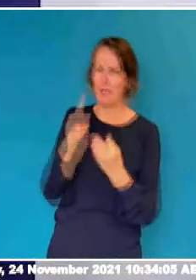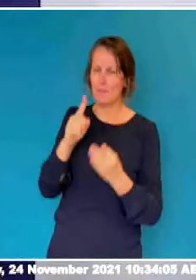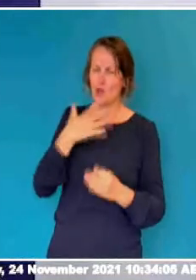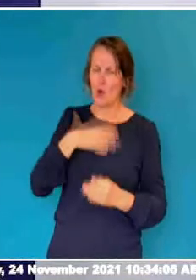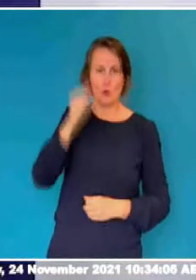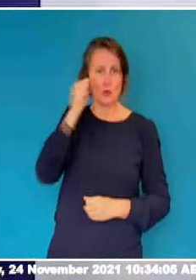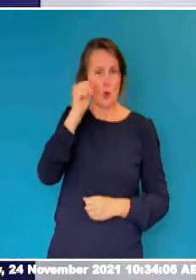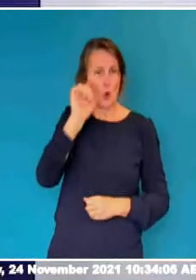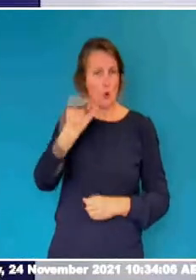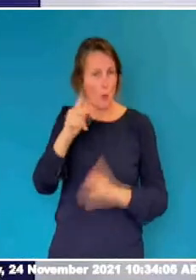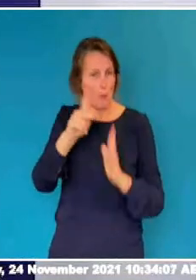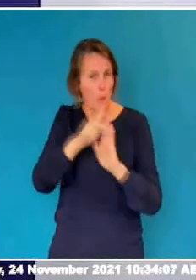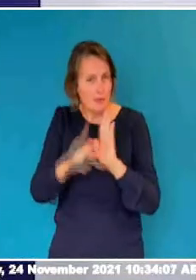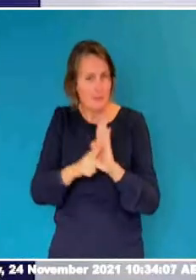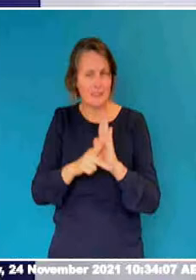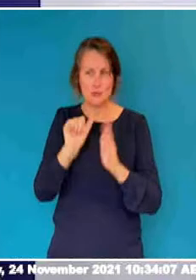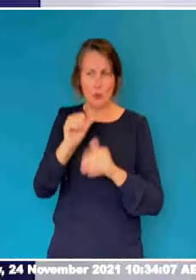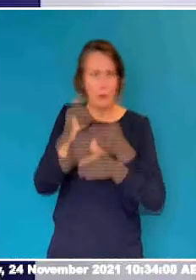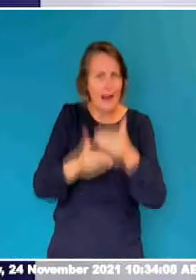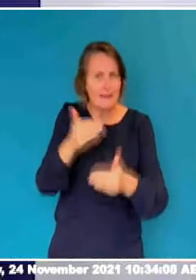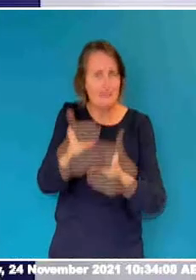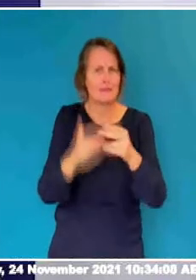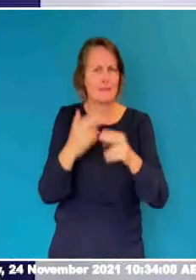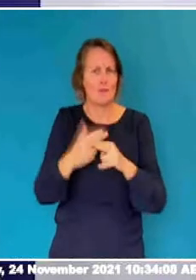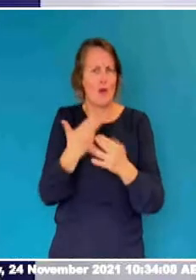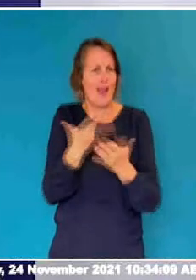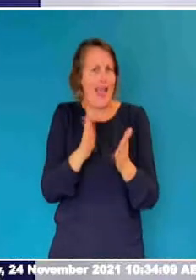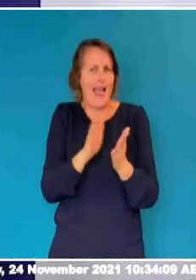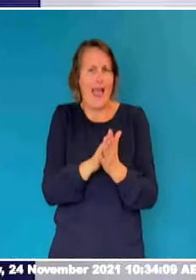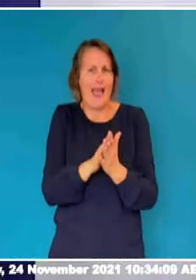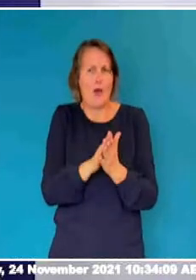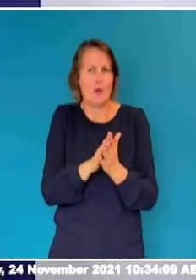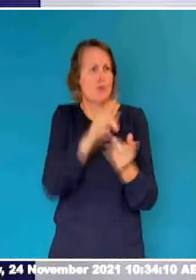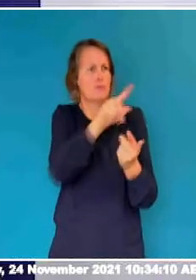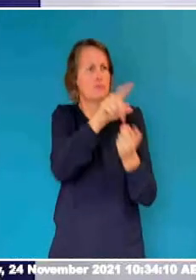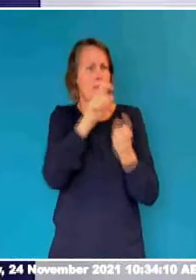policies and practices in relation to engaging people with disability, giving them